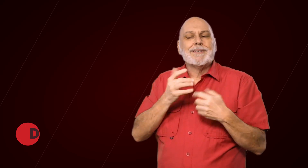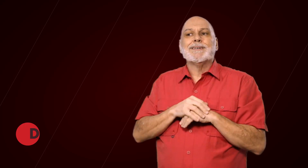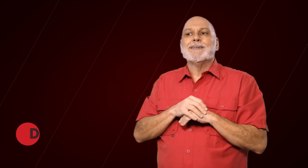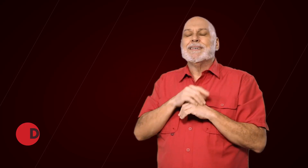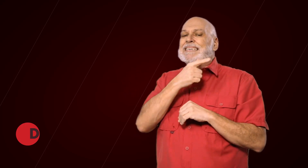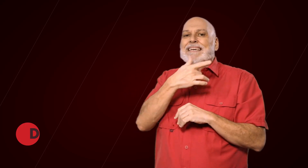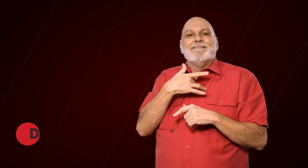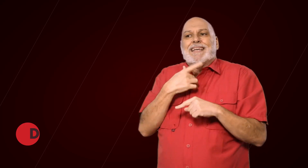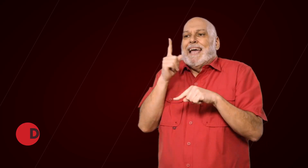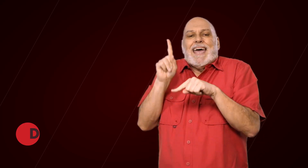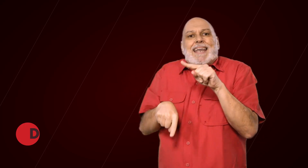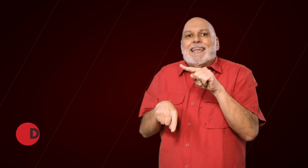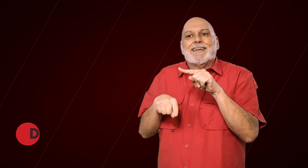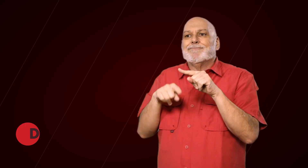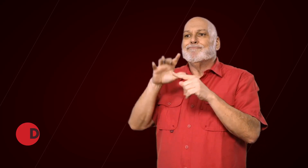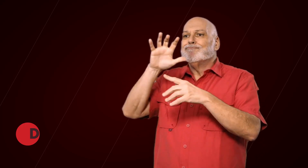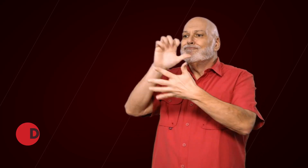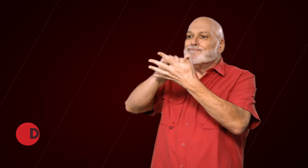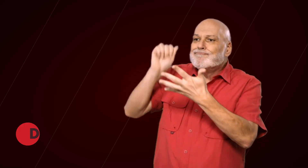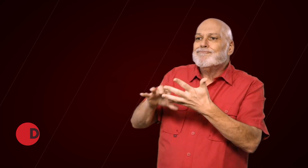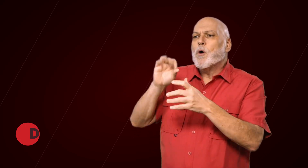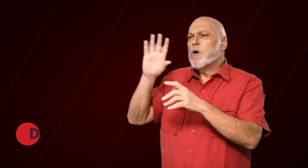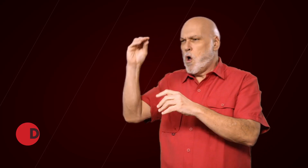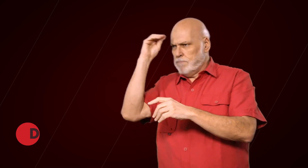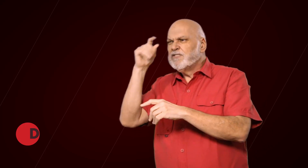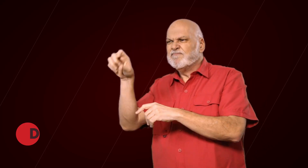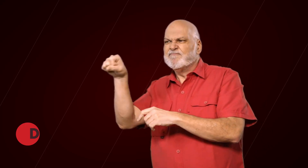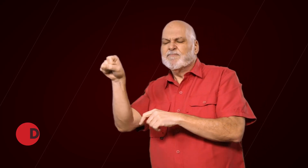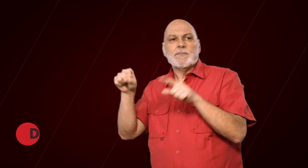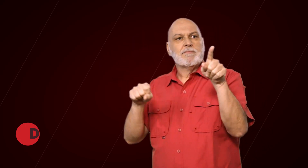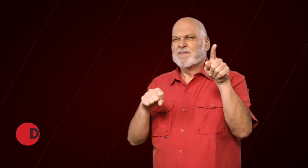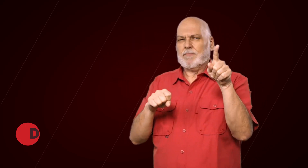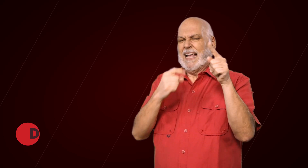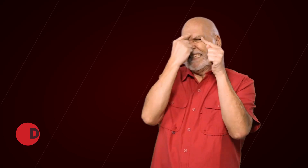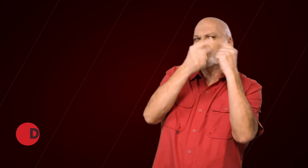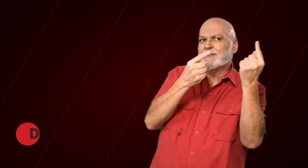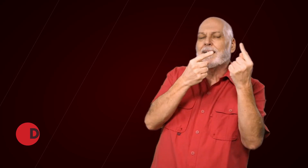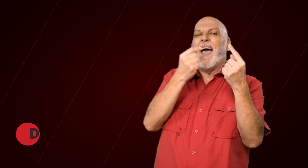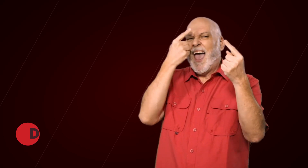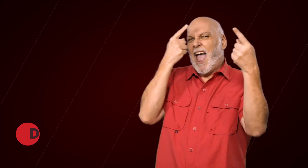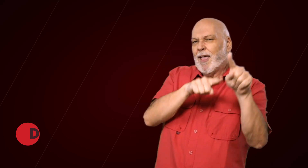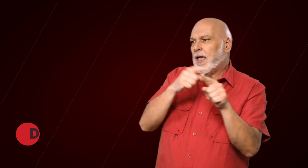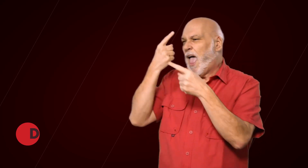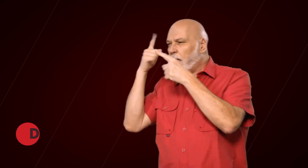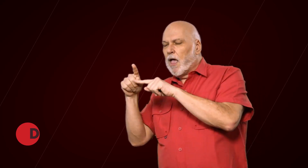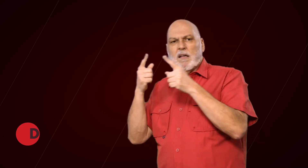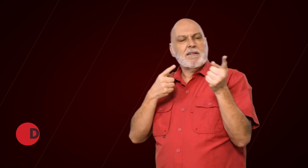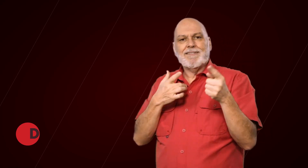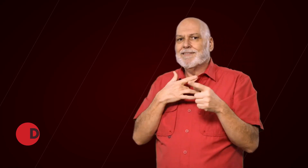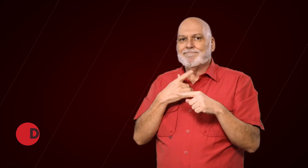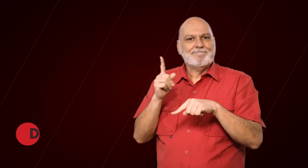that GVAD should not impose its opinion.